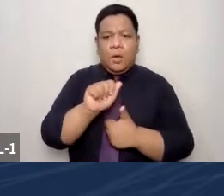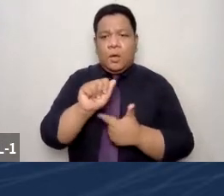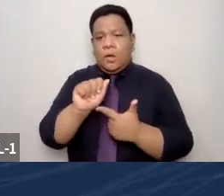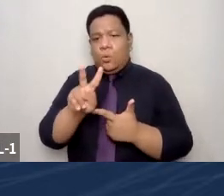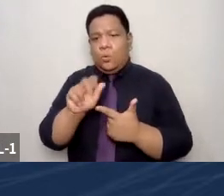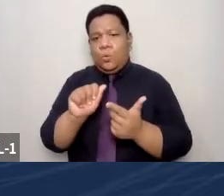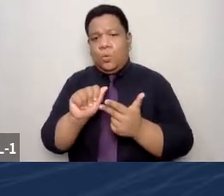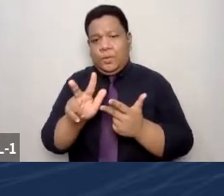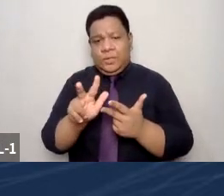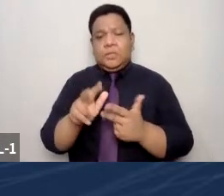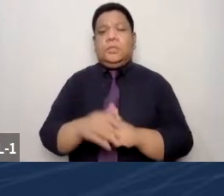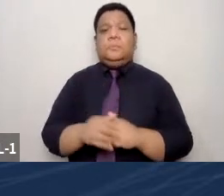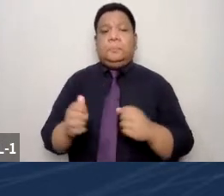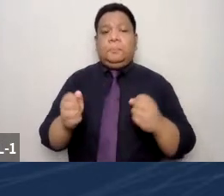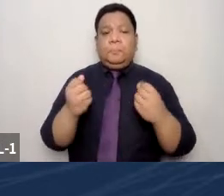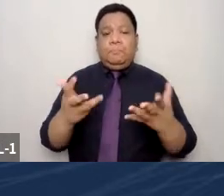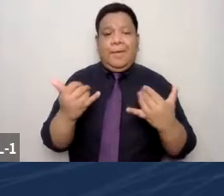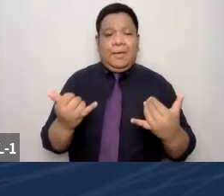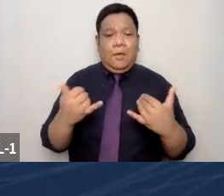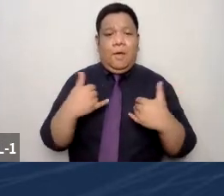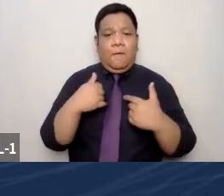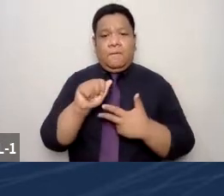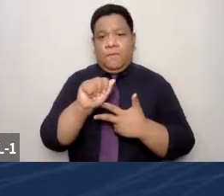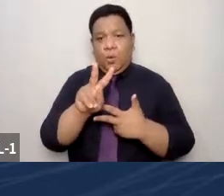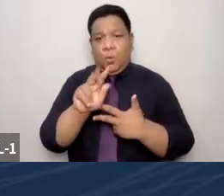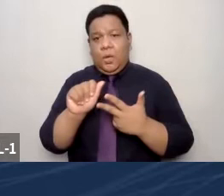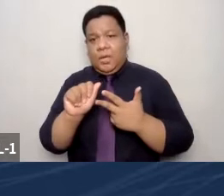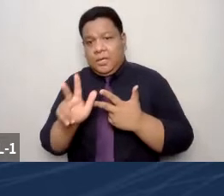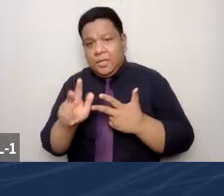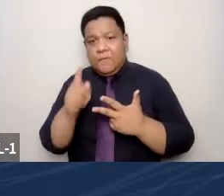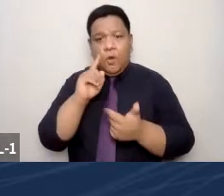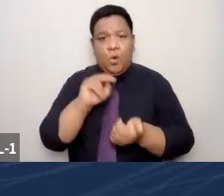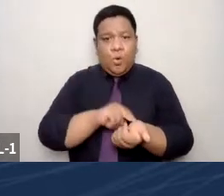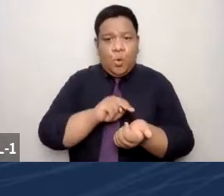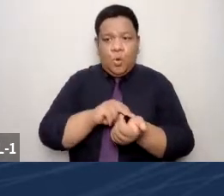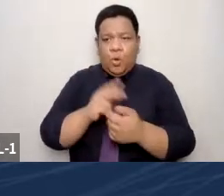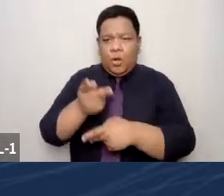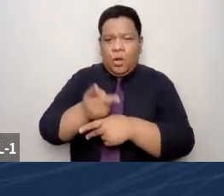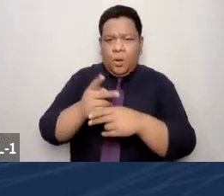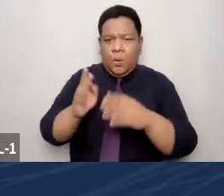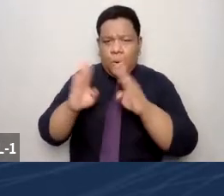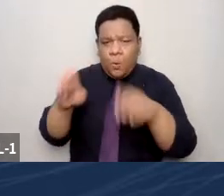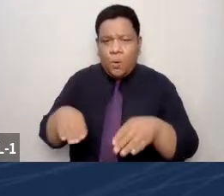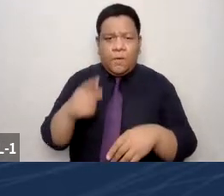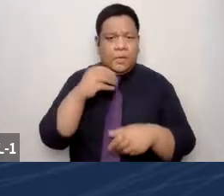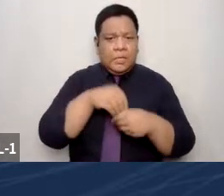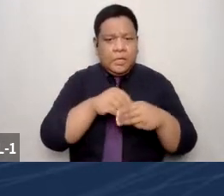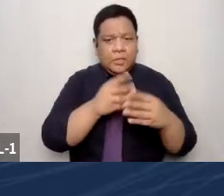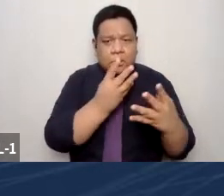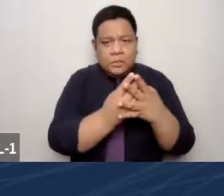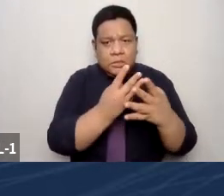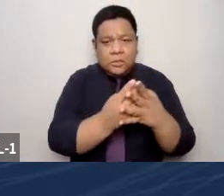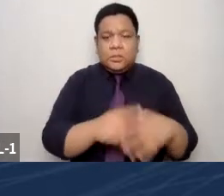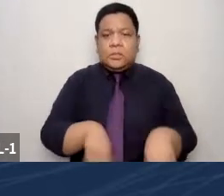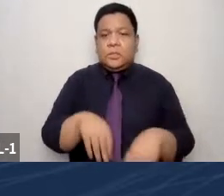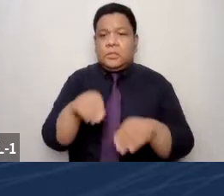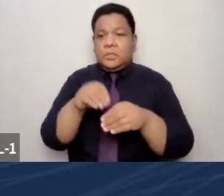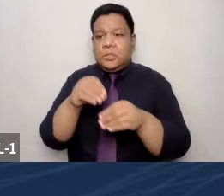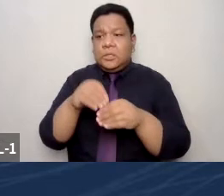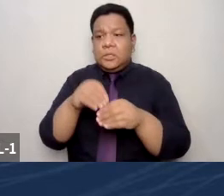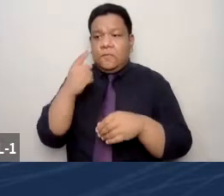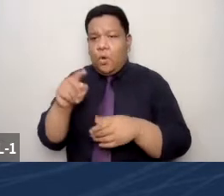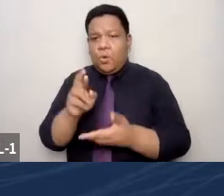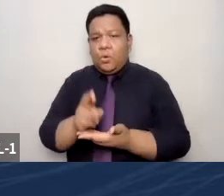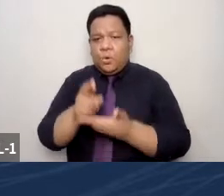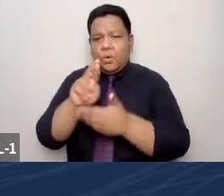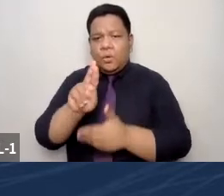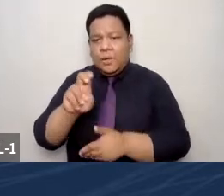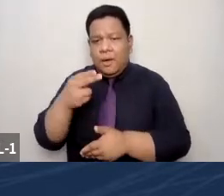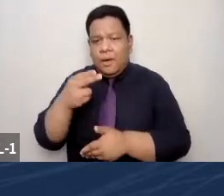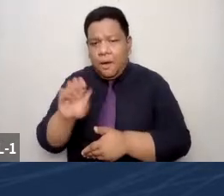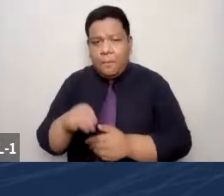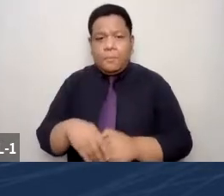We also have a lot of A2 and A3 in nursing homes, jails, treatment rehabilitation centers, mental health institutions,